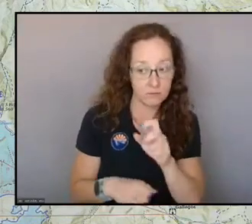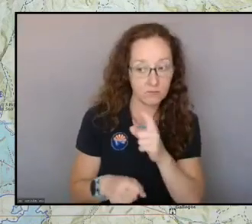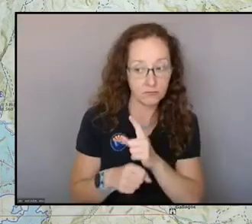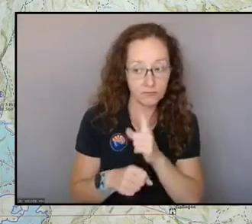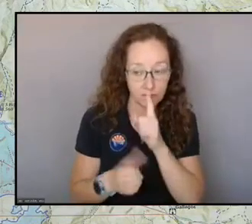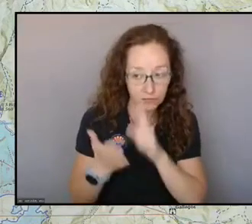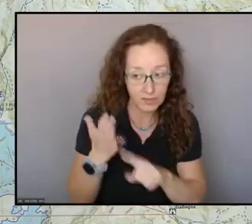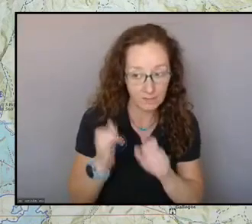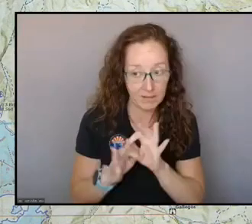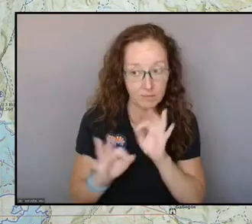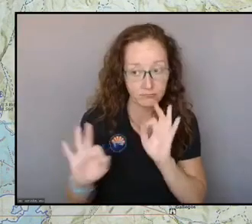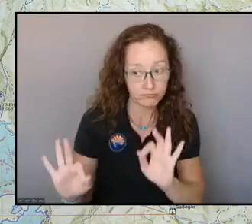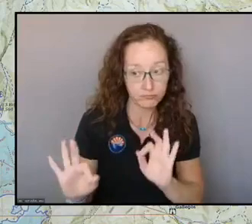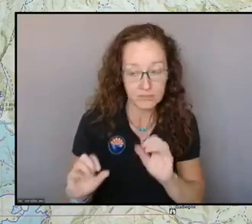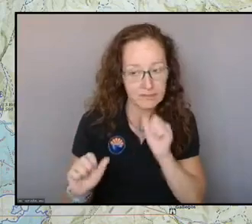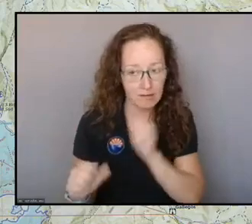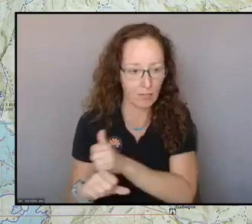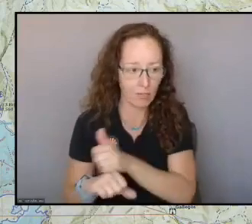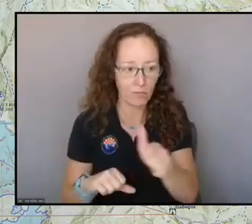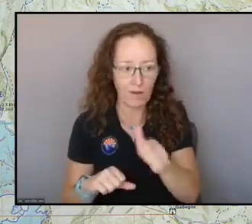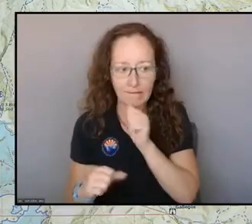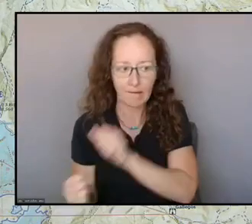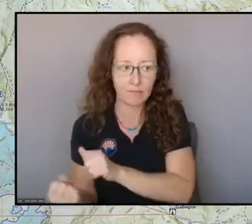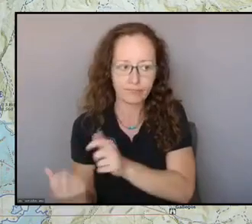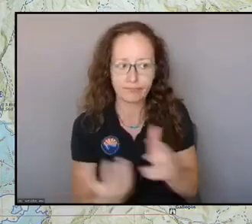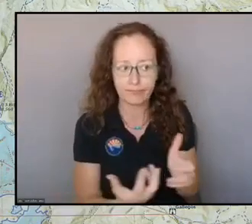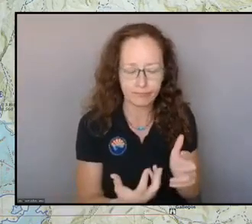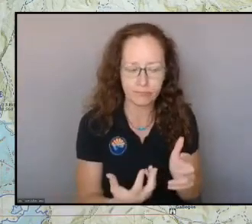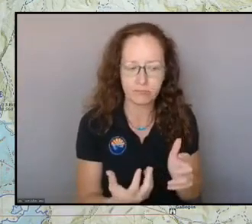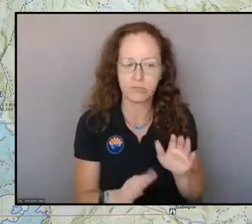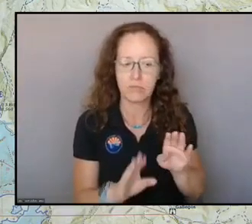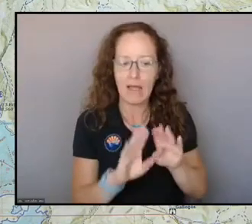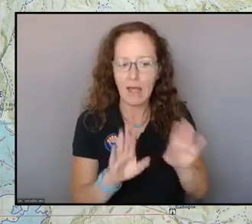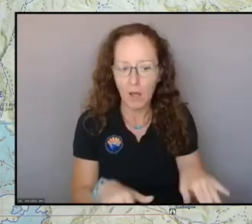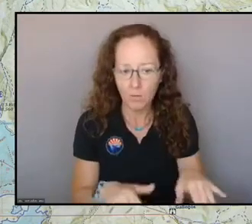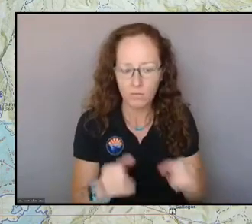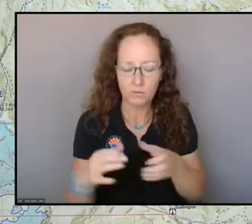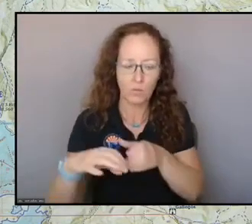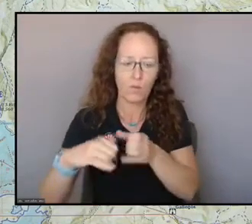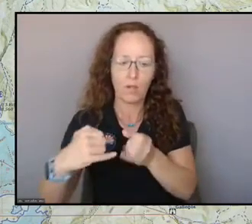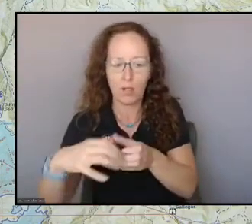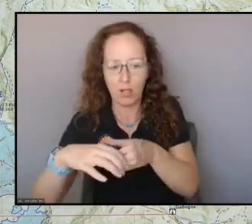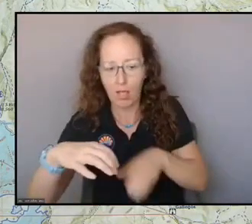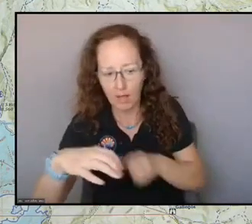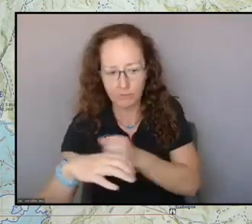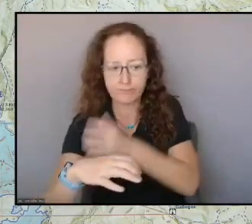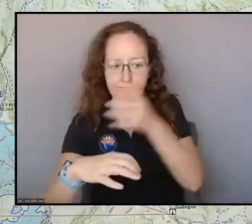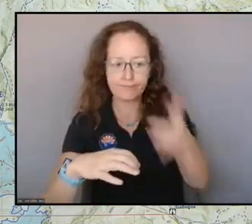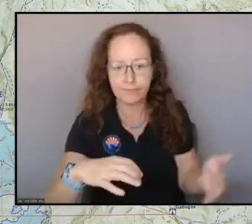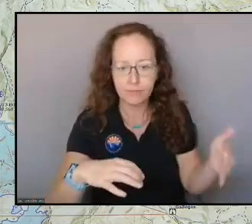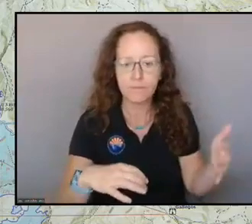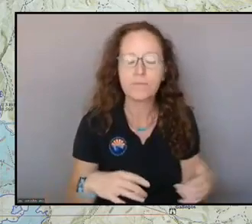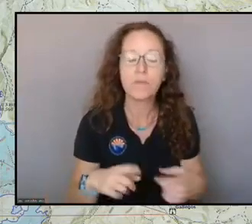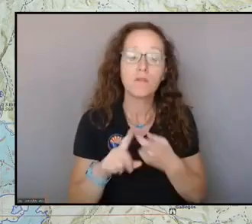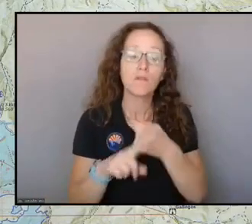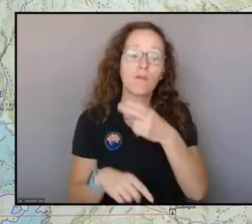AND THERE WAS THREE DIFFERENT INTERIOR POCKETS THAT WERE VISIBLE FROM THE HOLMAN AREA AND 434 ROAD AND THEY